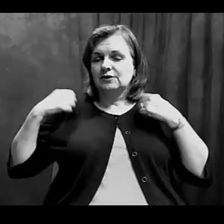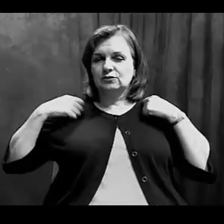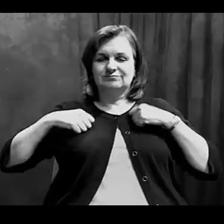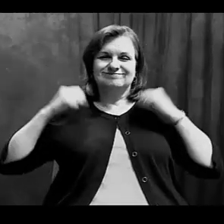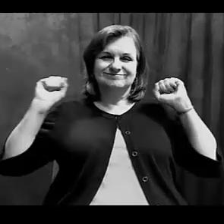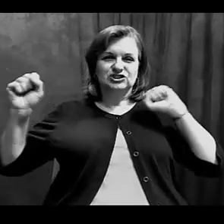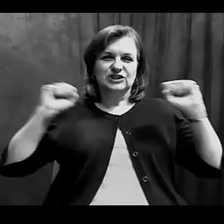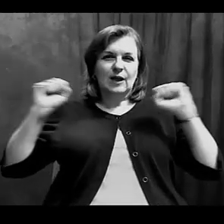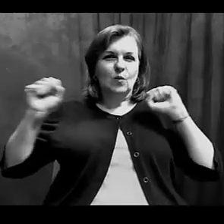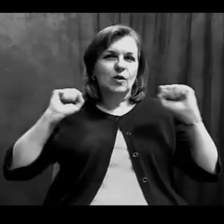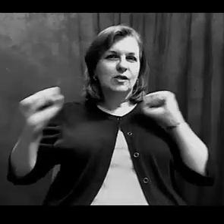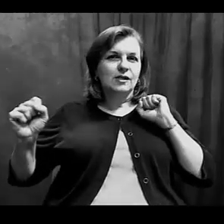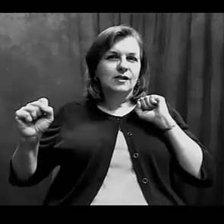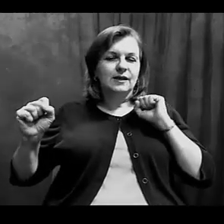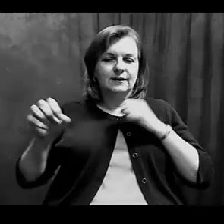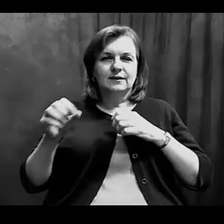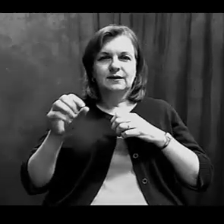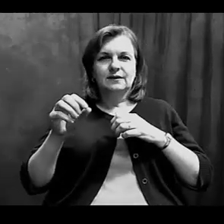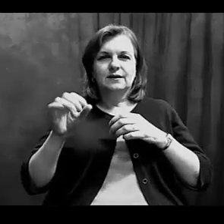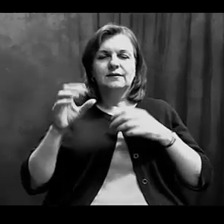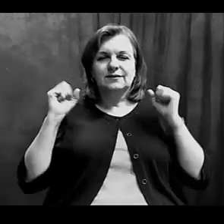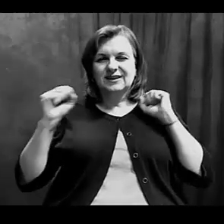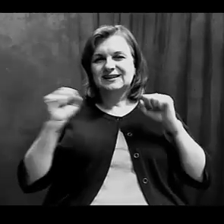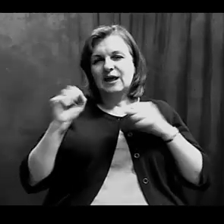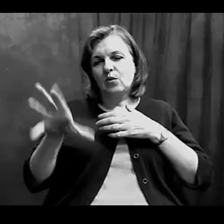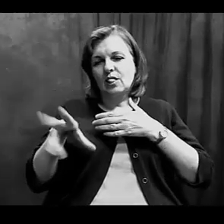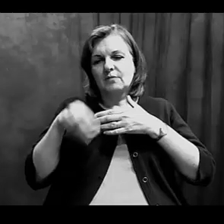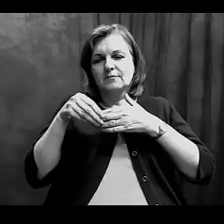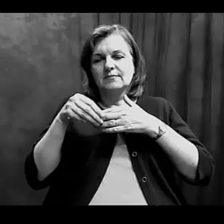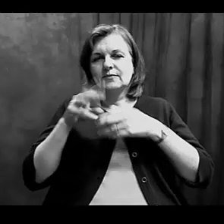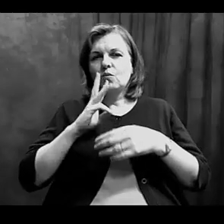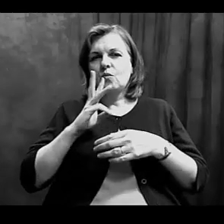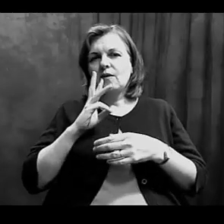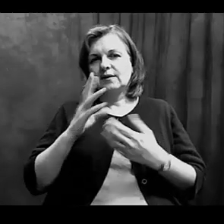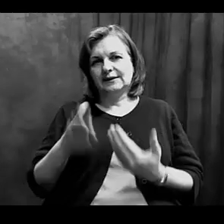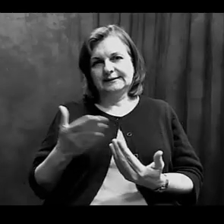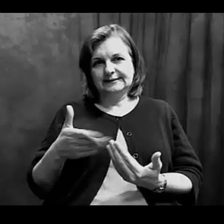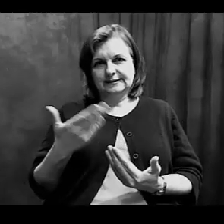that it's pretty good at absorbing water